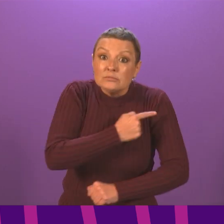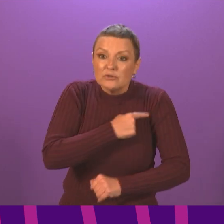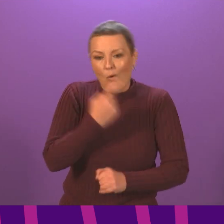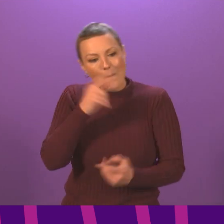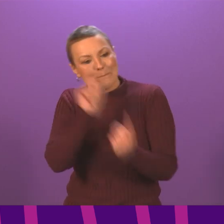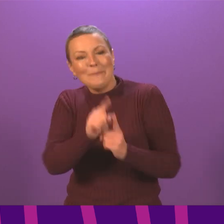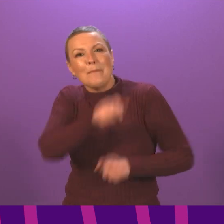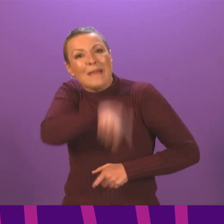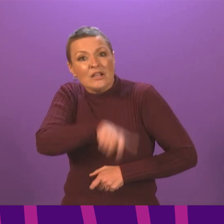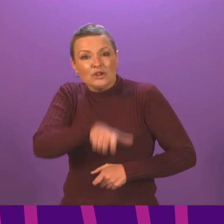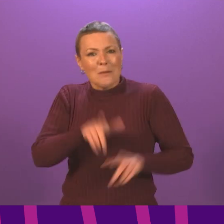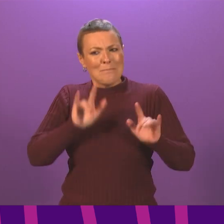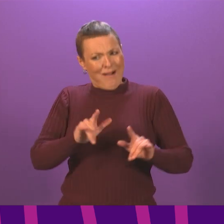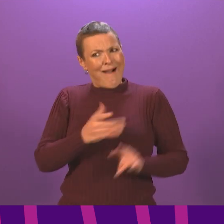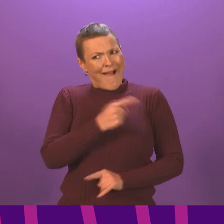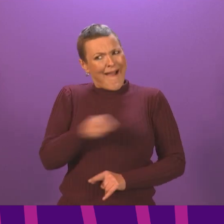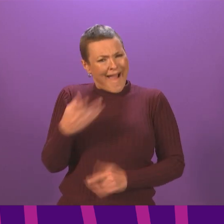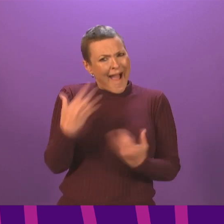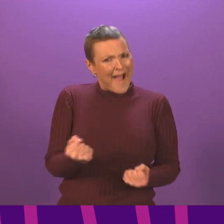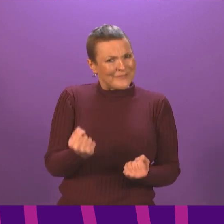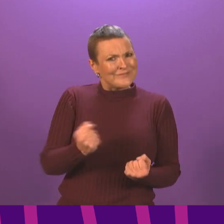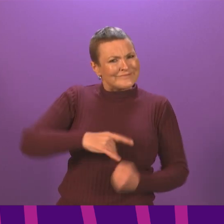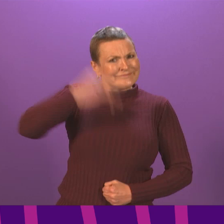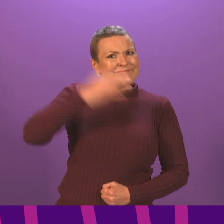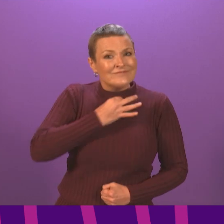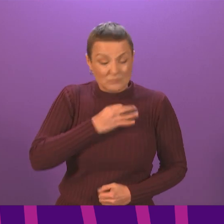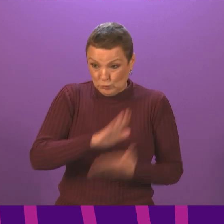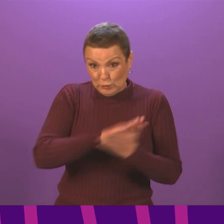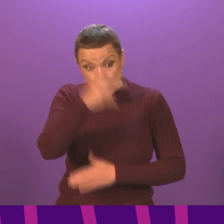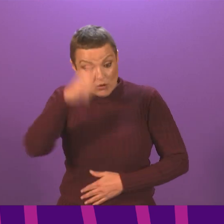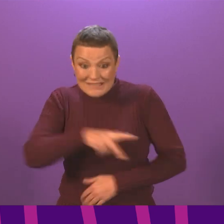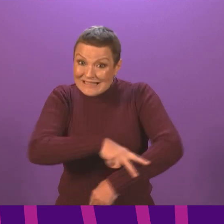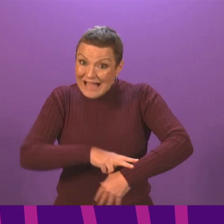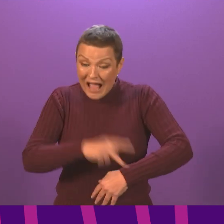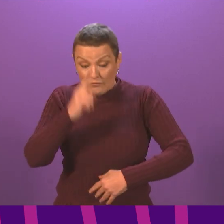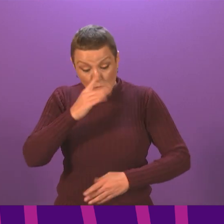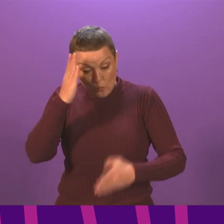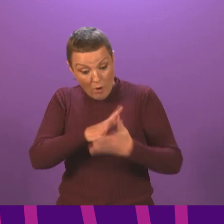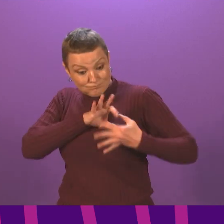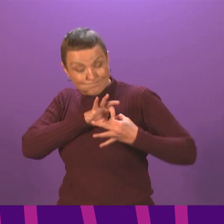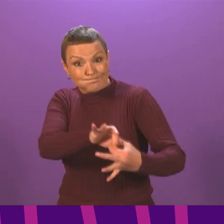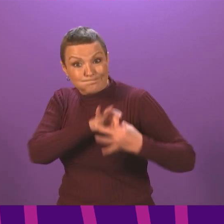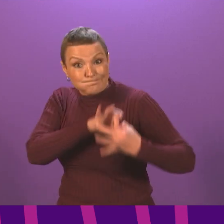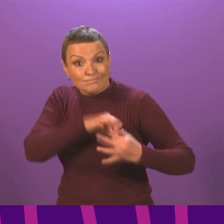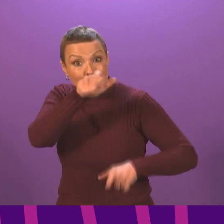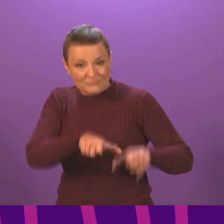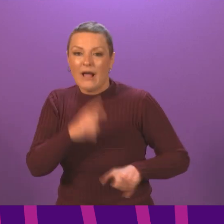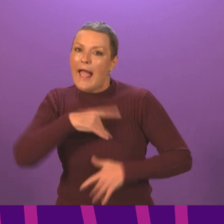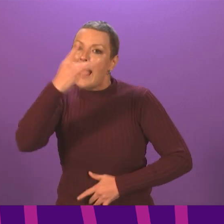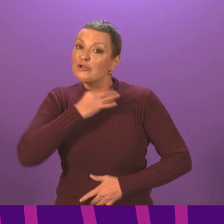who are is considerable. We know that our front-line NHS staff are at the highest risk of being exposed to Covid-19